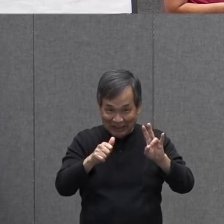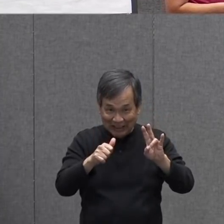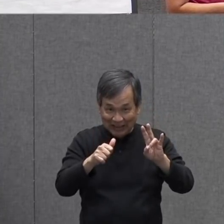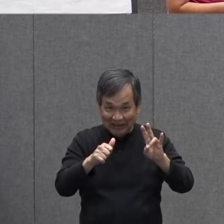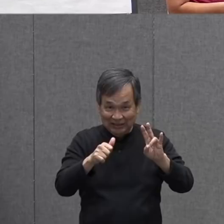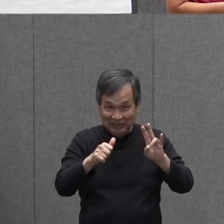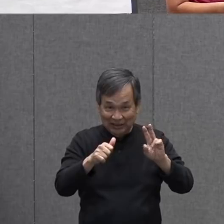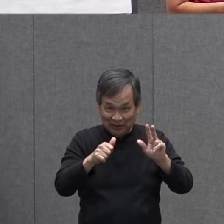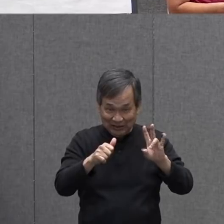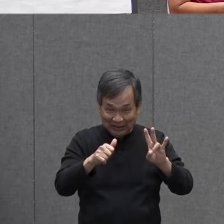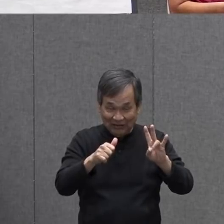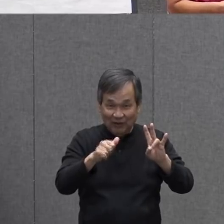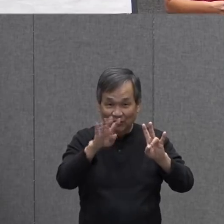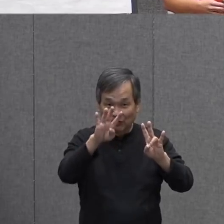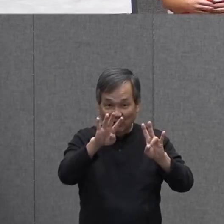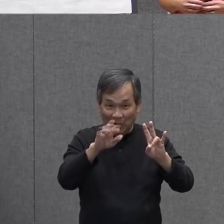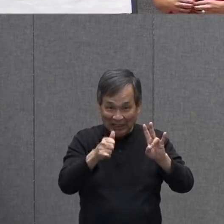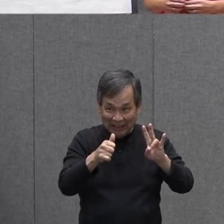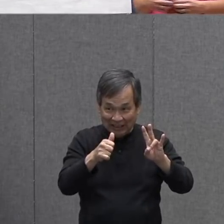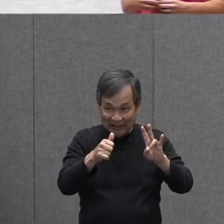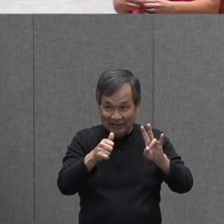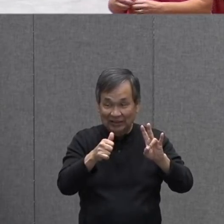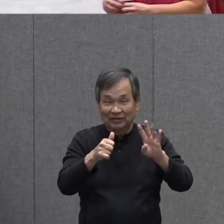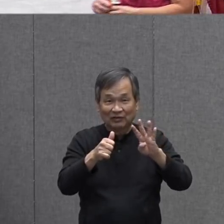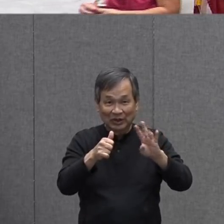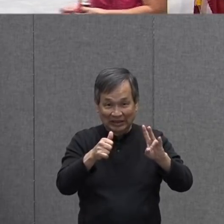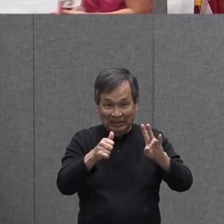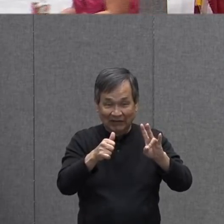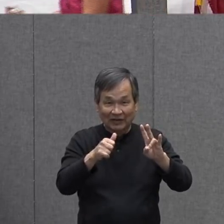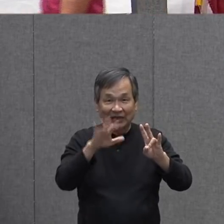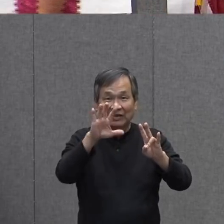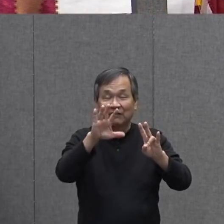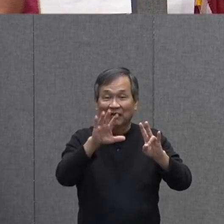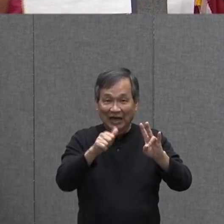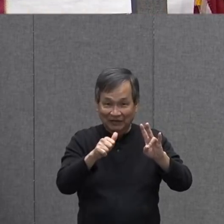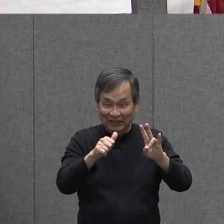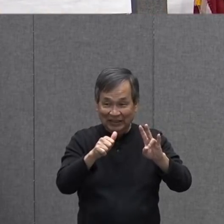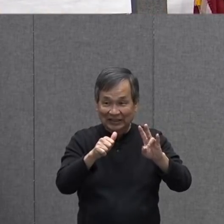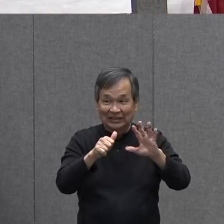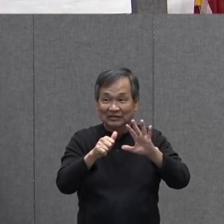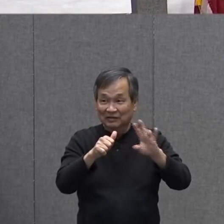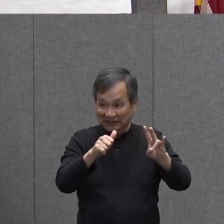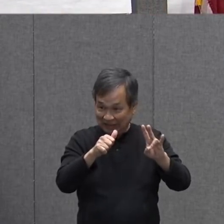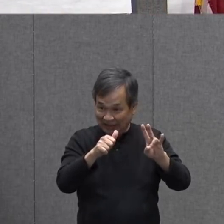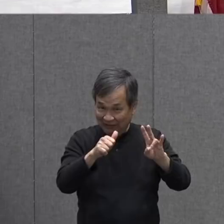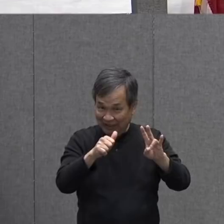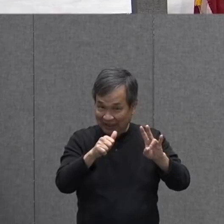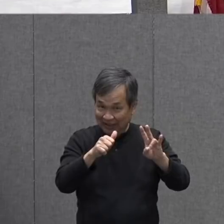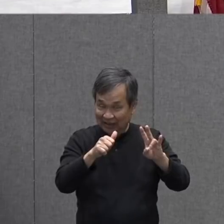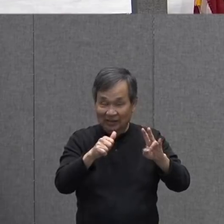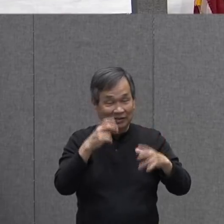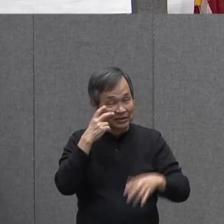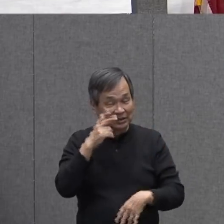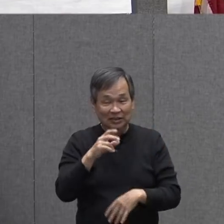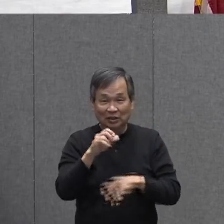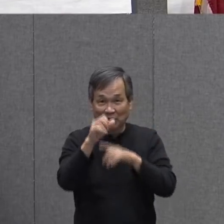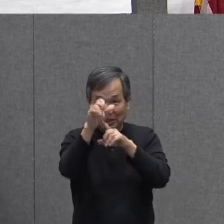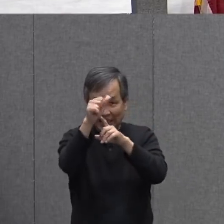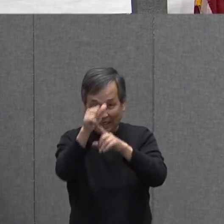Seven, 17, 27, 37. Three tens and one seven gives us that 37.